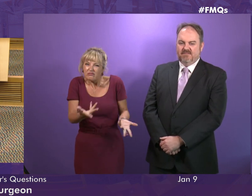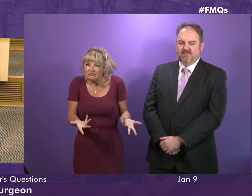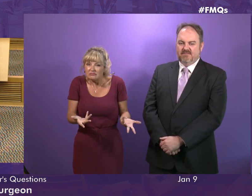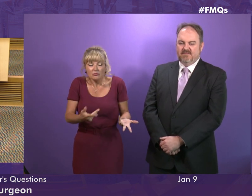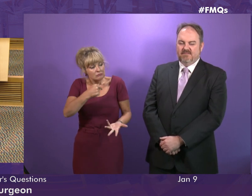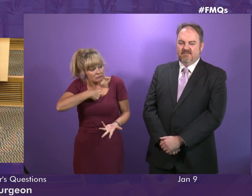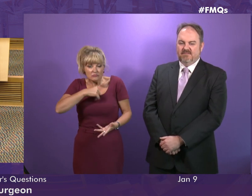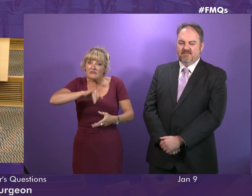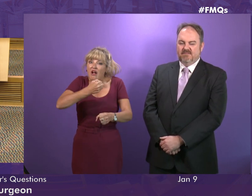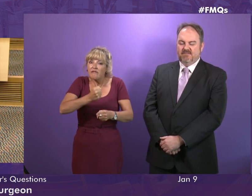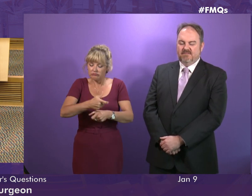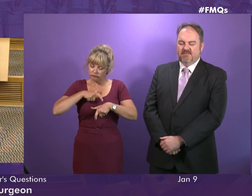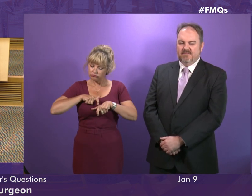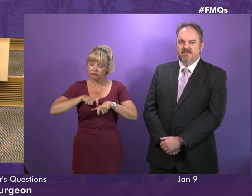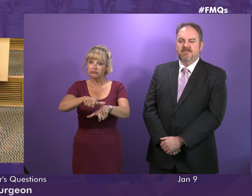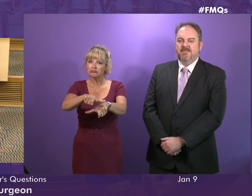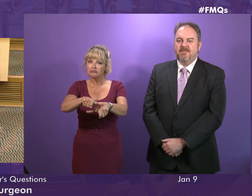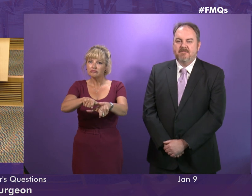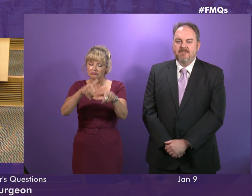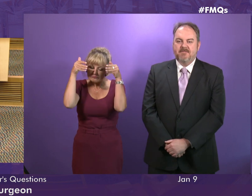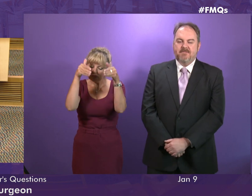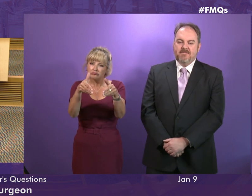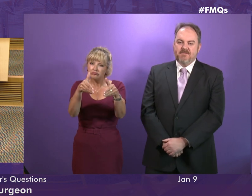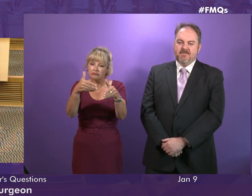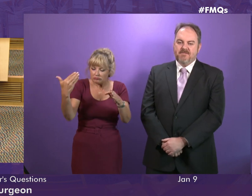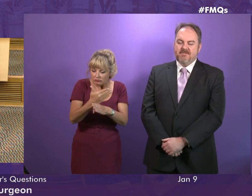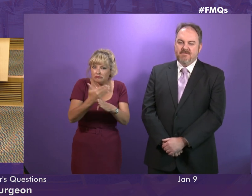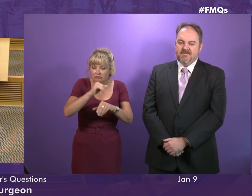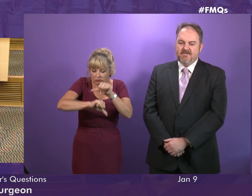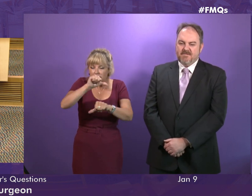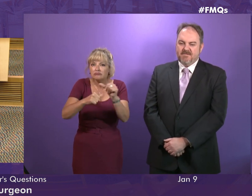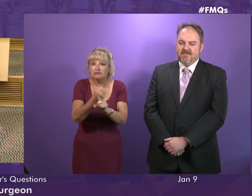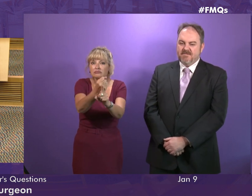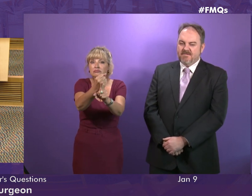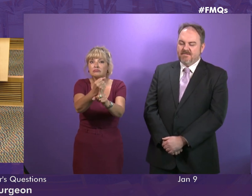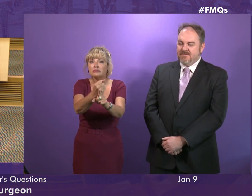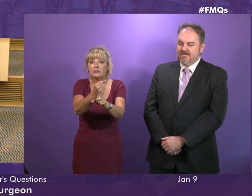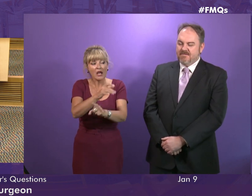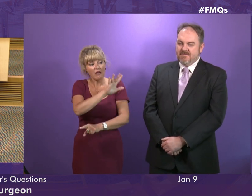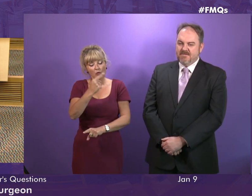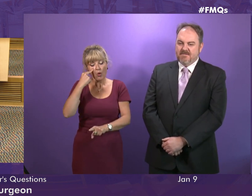We will continue to focus on the progress that is being made. On the day that this year’s